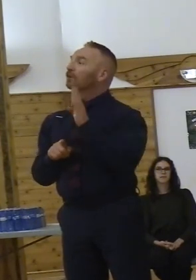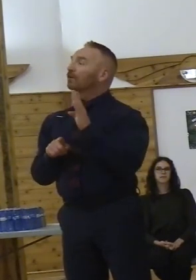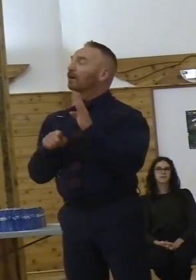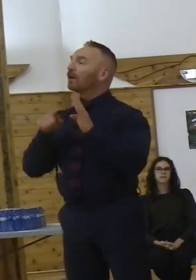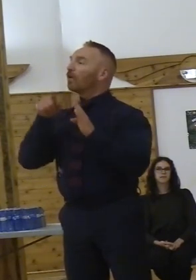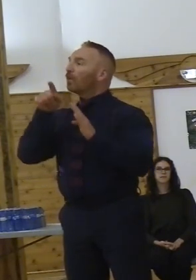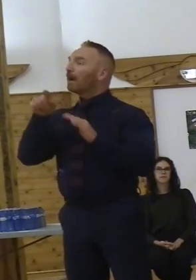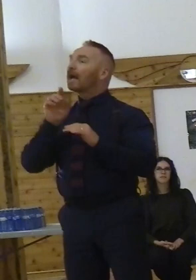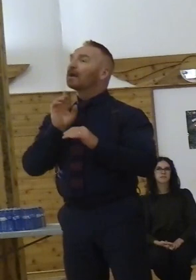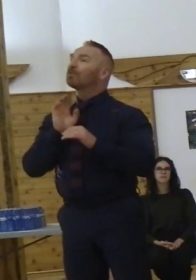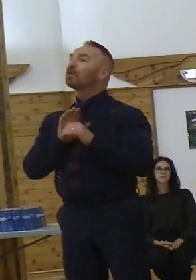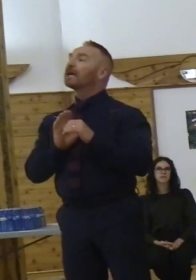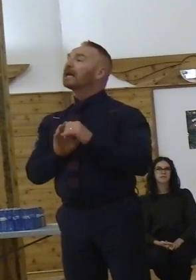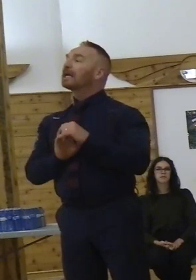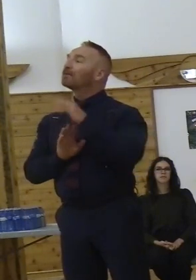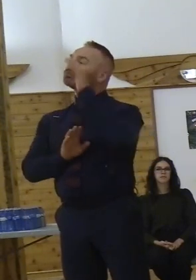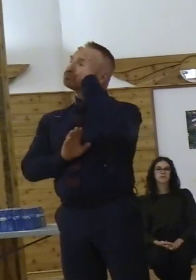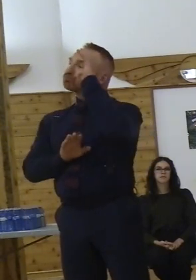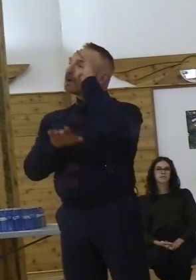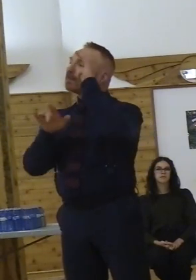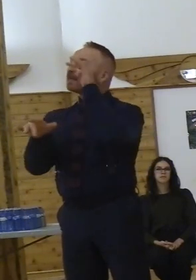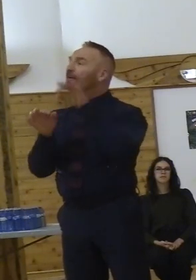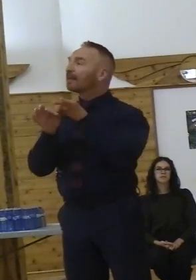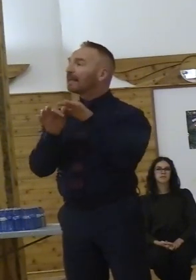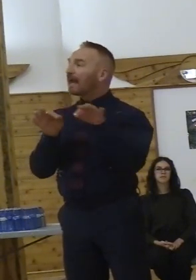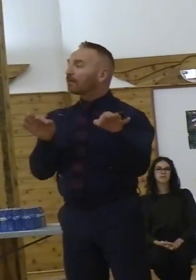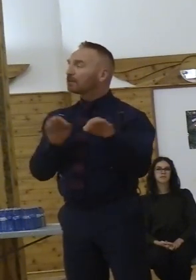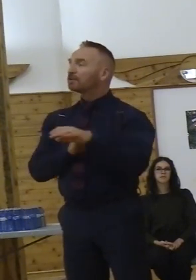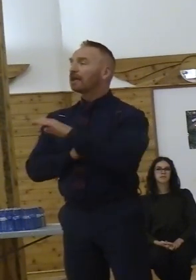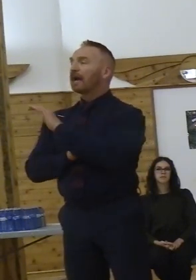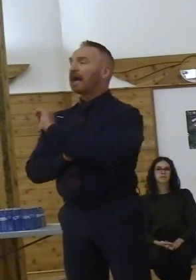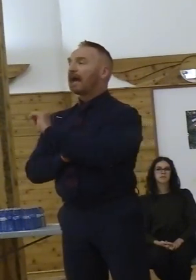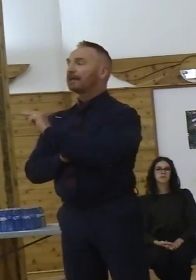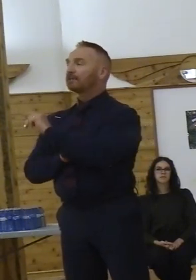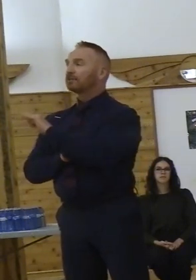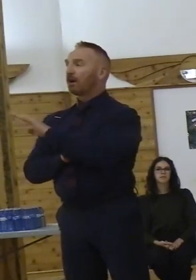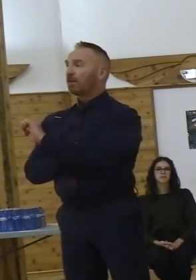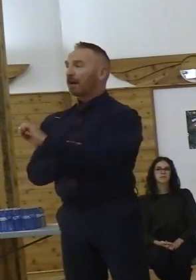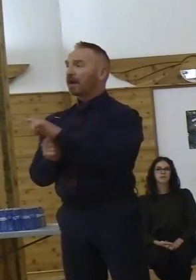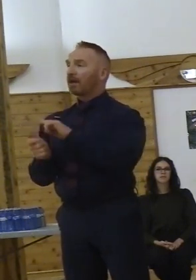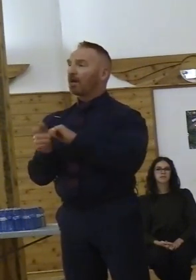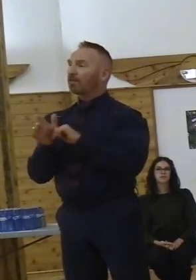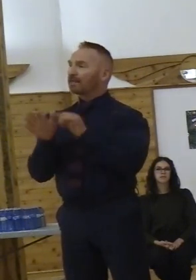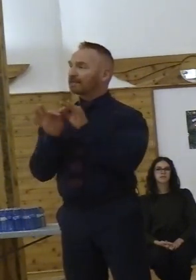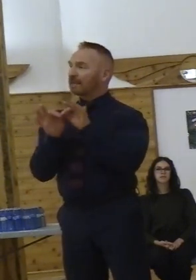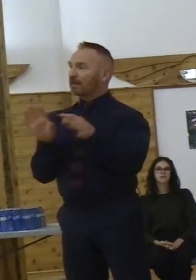here because you're Anishinaabe yourself and this language also belongs to you, whether